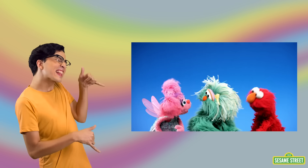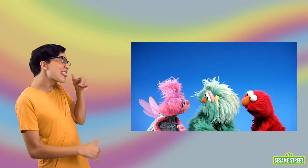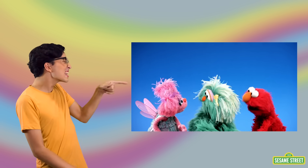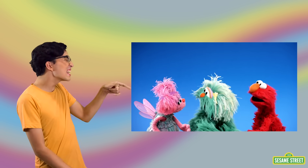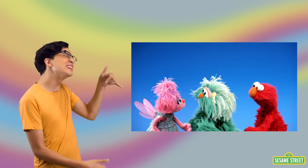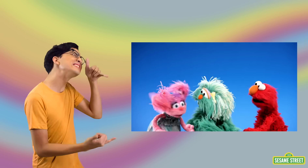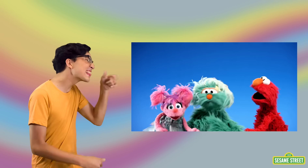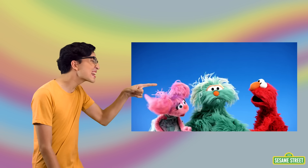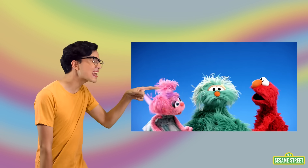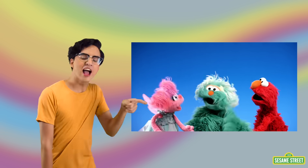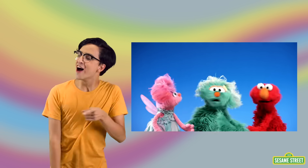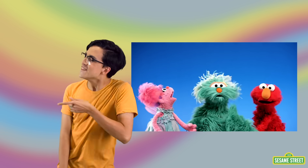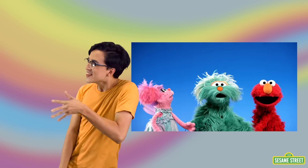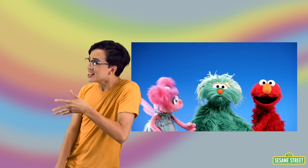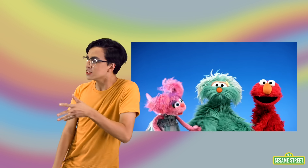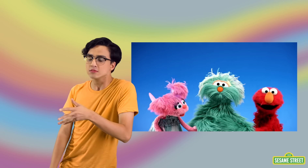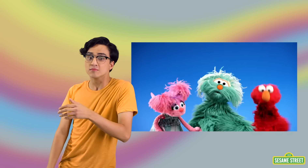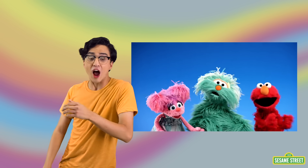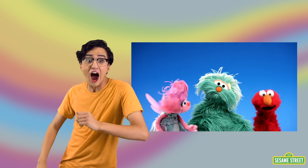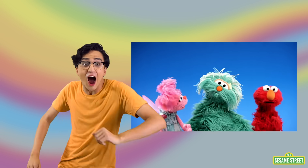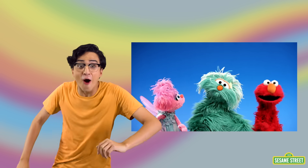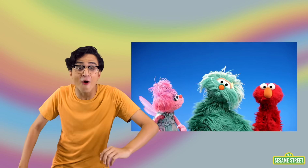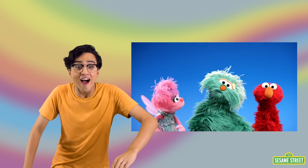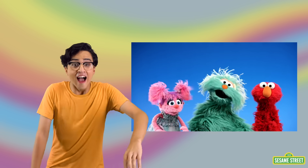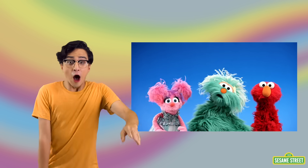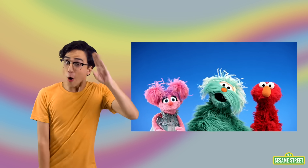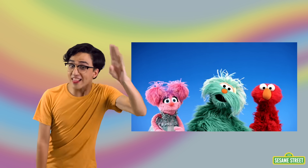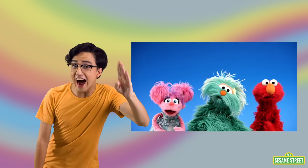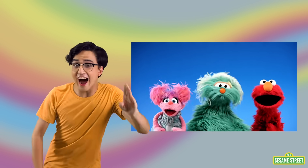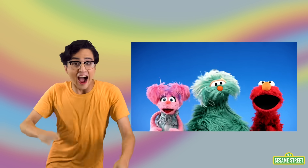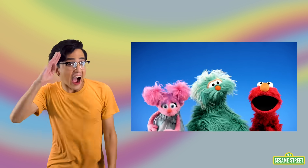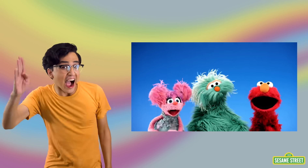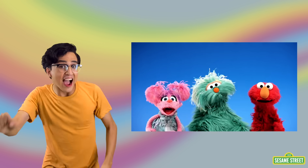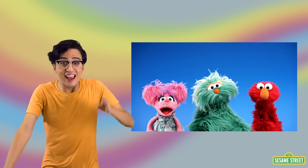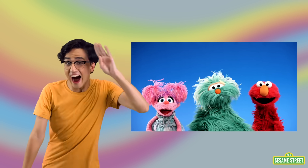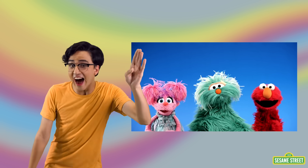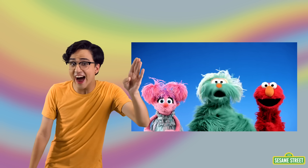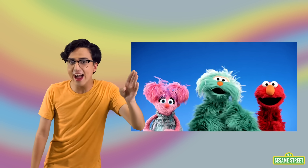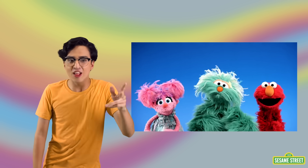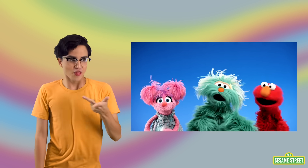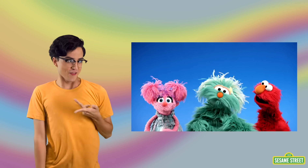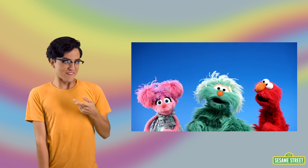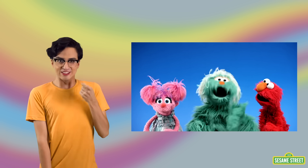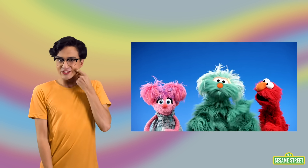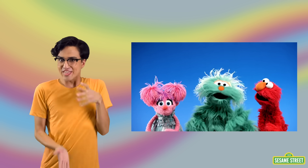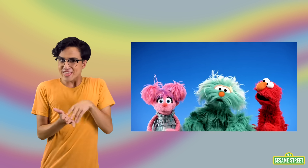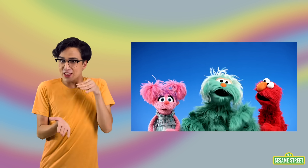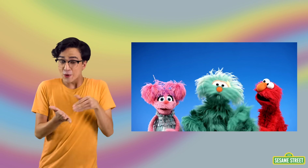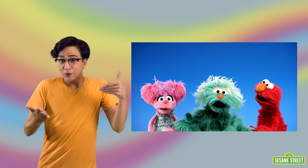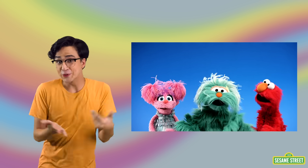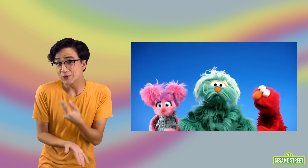It's ridiculous That was ridiculous. Oh, oh, oh. - Hola! Hi. - Hi. We're learning a new dance. - Uh huh!